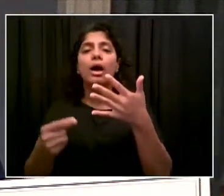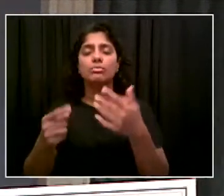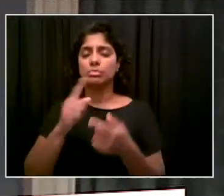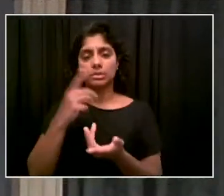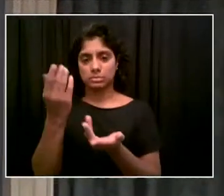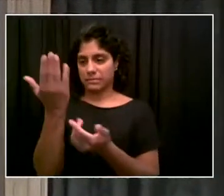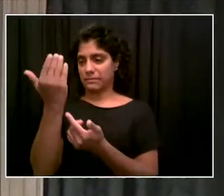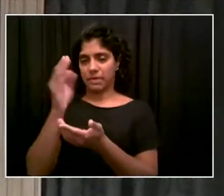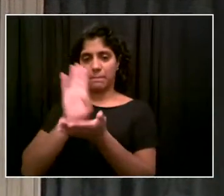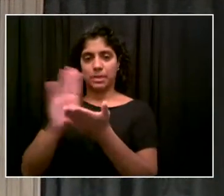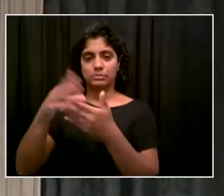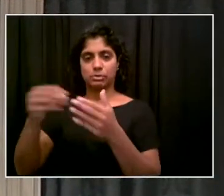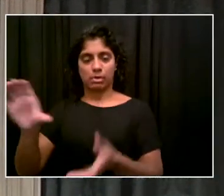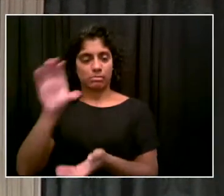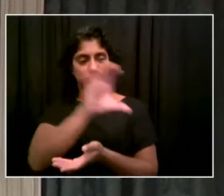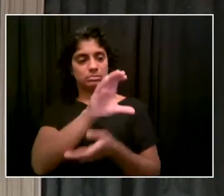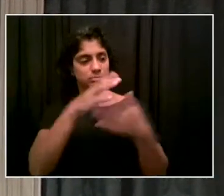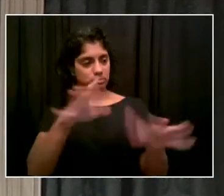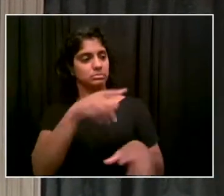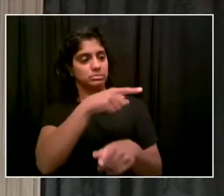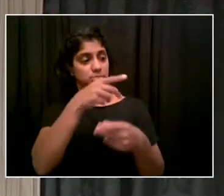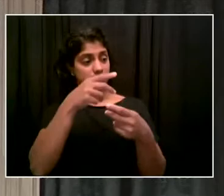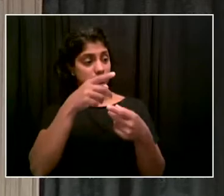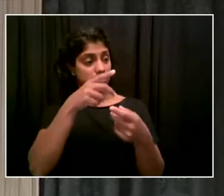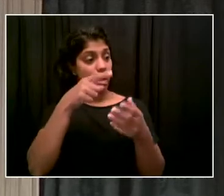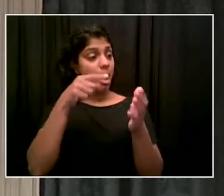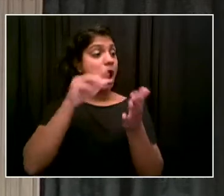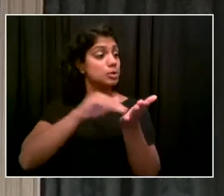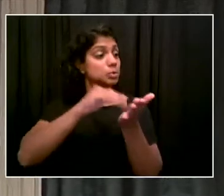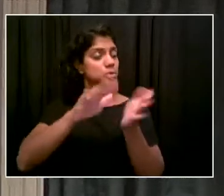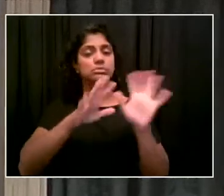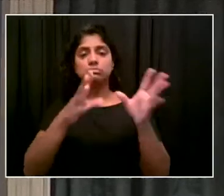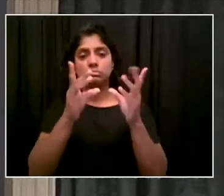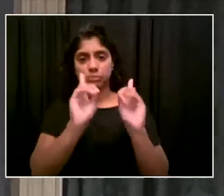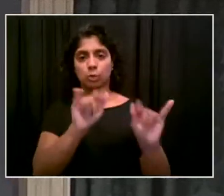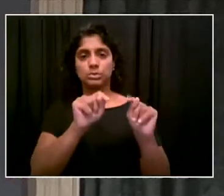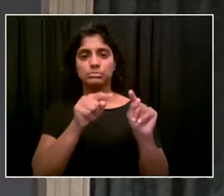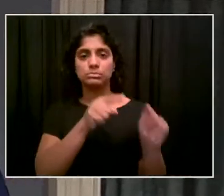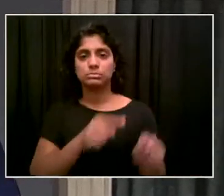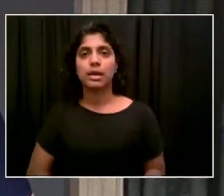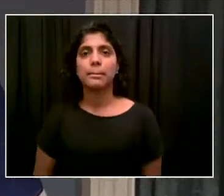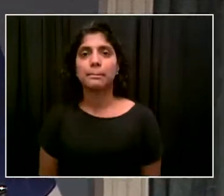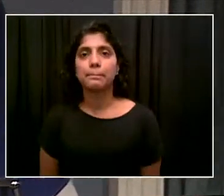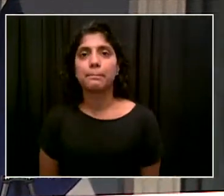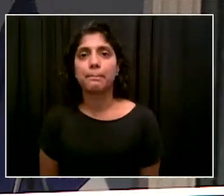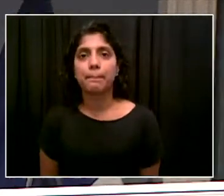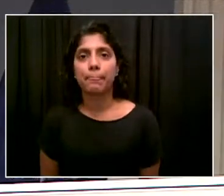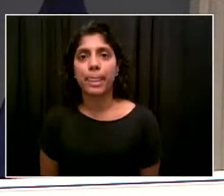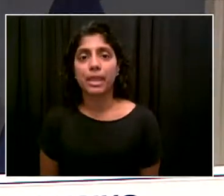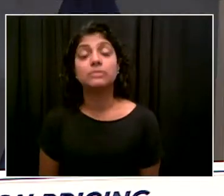IF YOU WANT MODERN STATIONS, HERE IT IS. STARING US IN